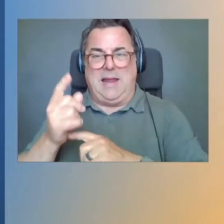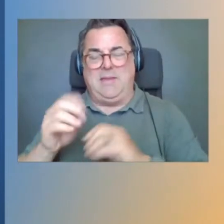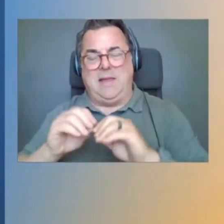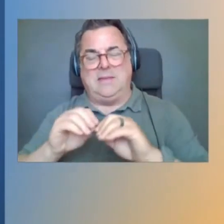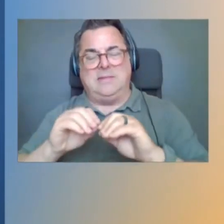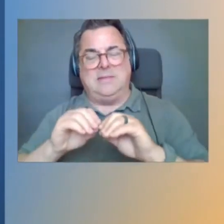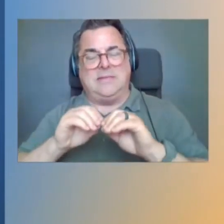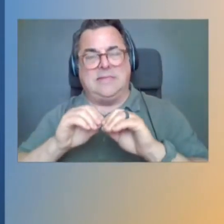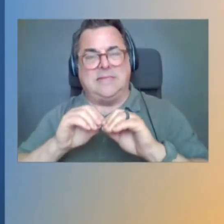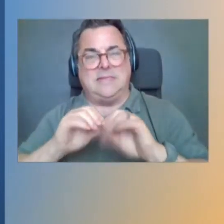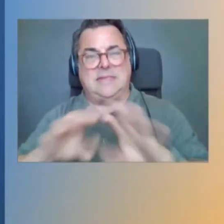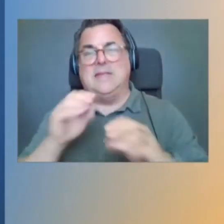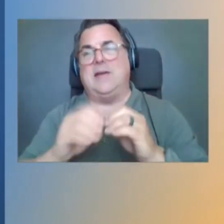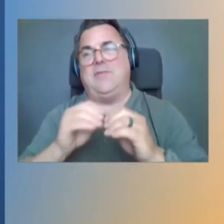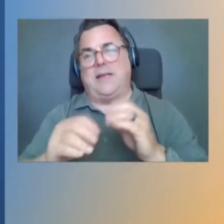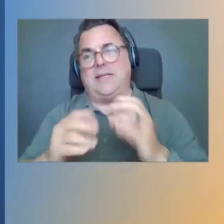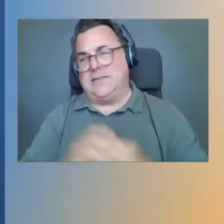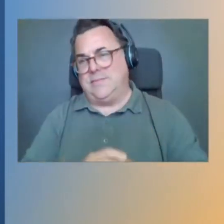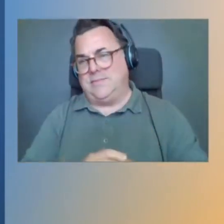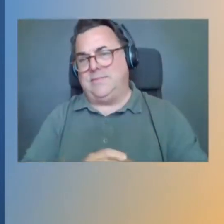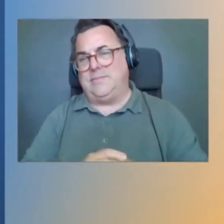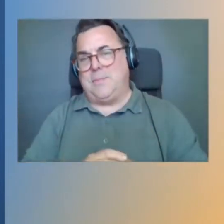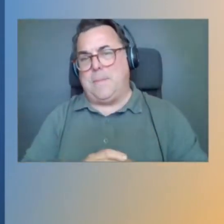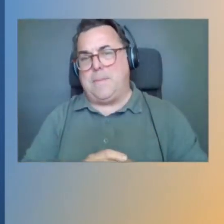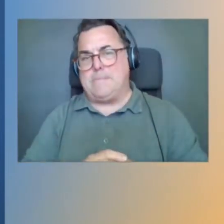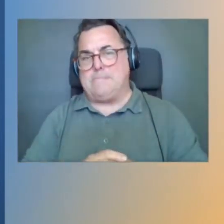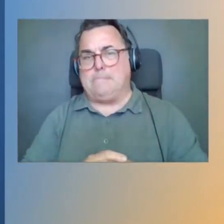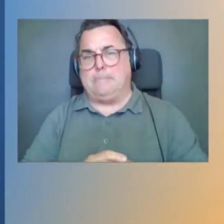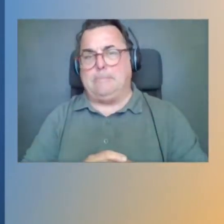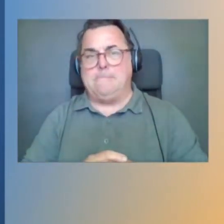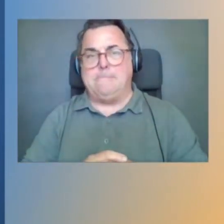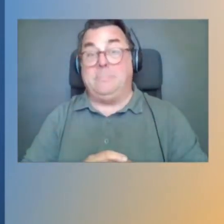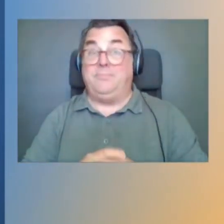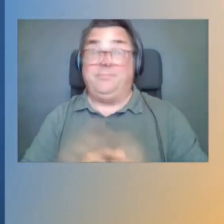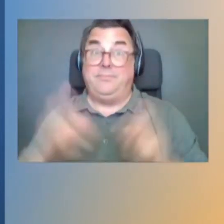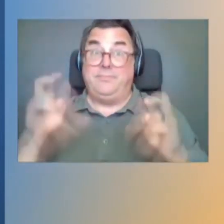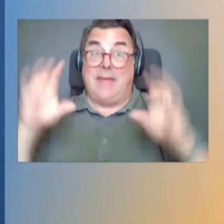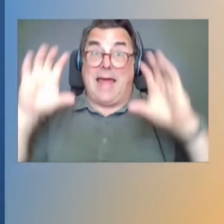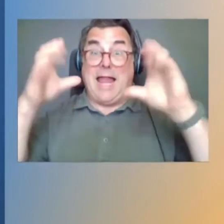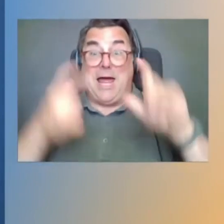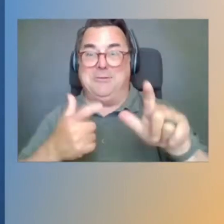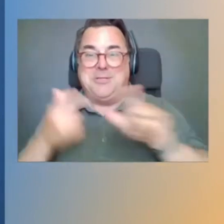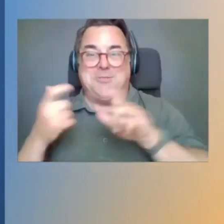the fixes at cloud speed, so that way it has been really a blessing